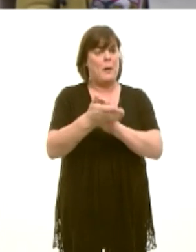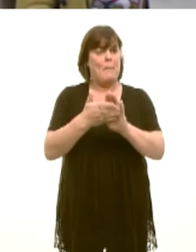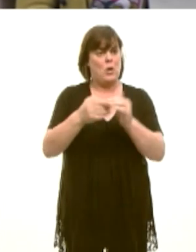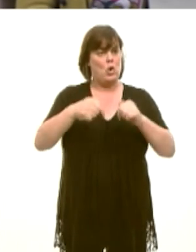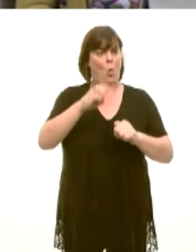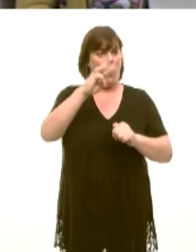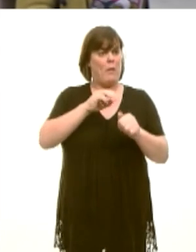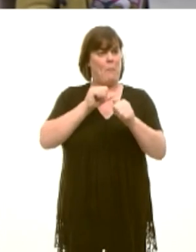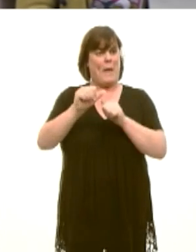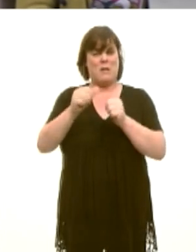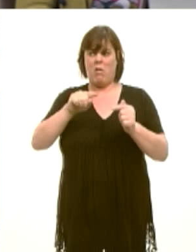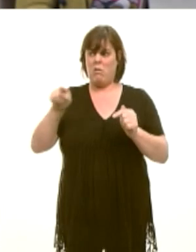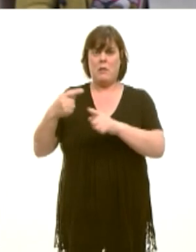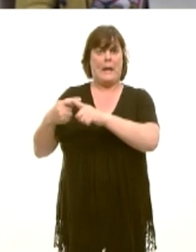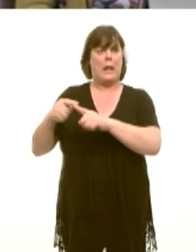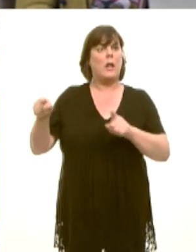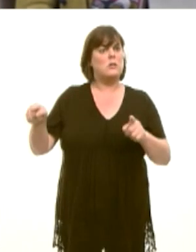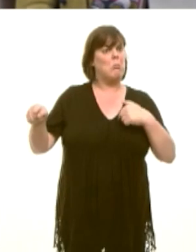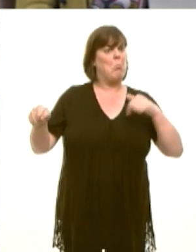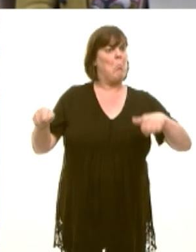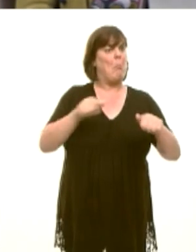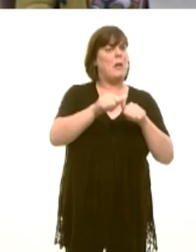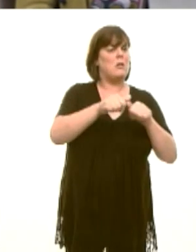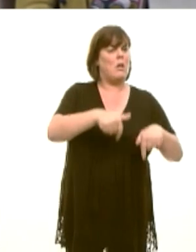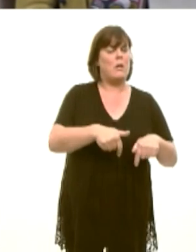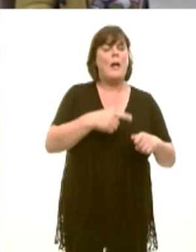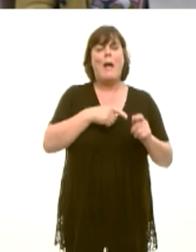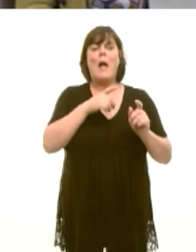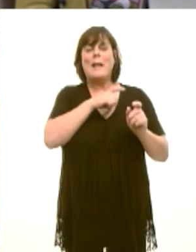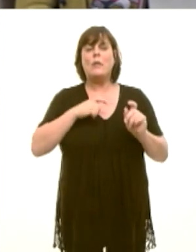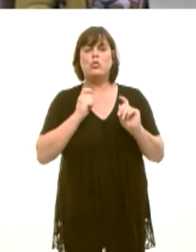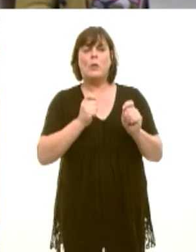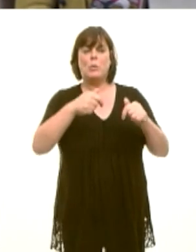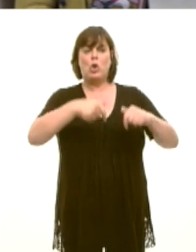treatment record in Wales is certainly better than anywhere else in the UK. Simply saying